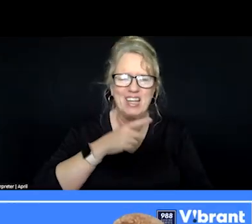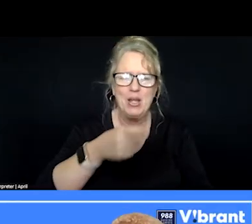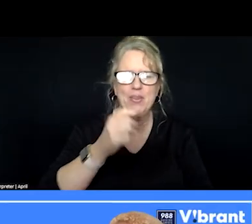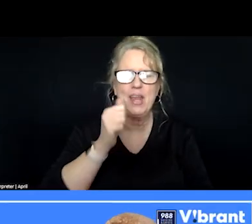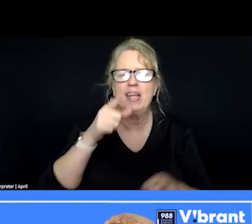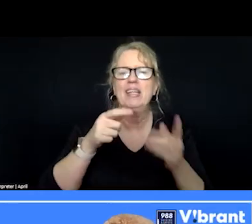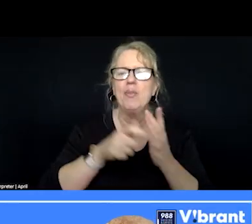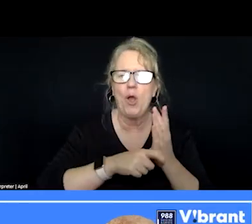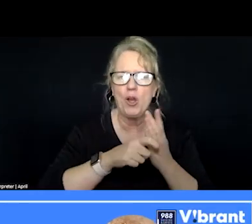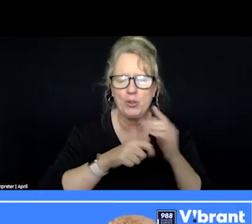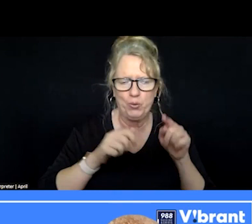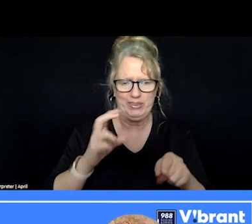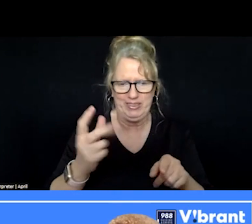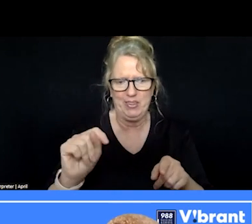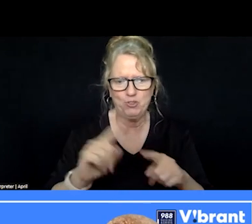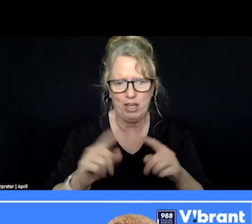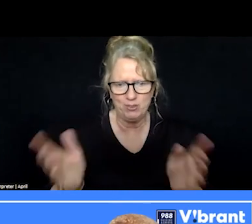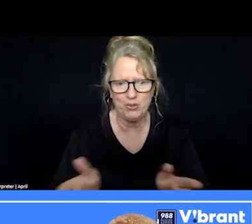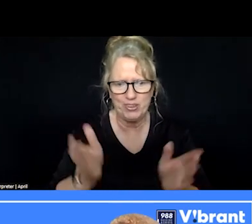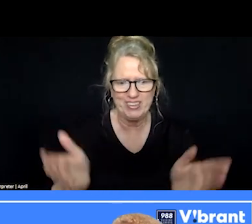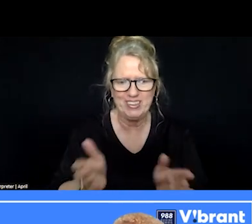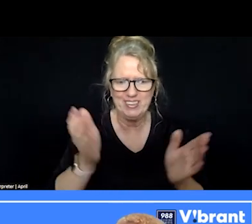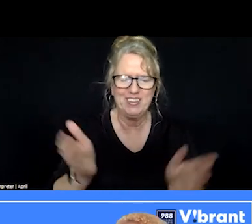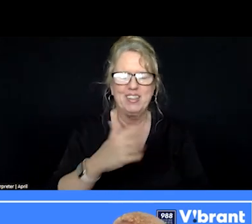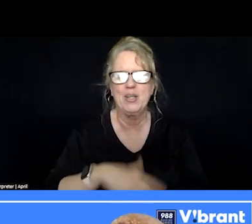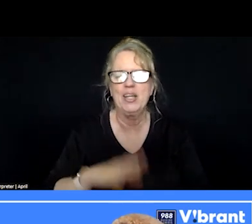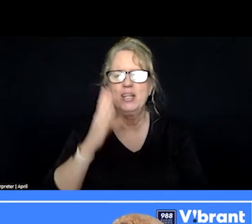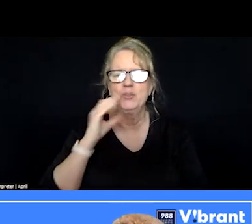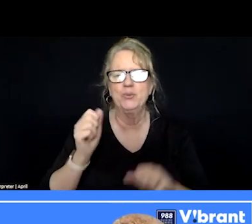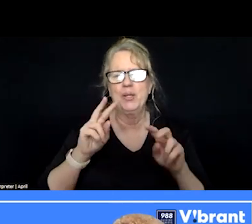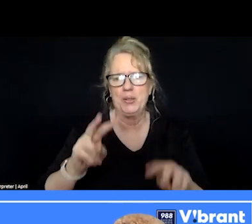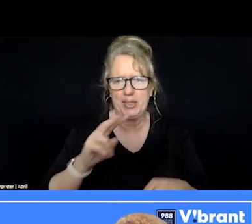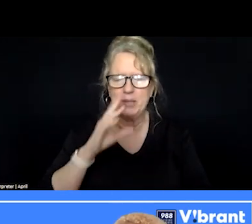HIGHLY ENCOURAGE EVERYONE TO READ THAT.